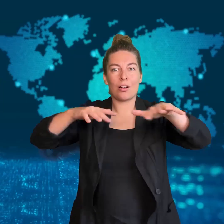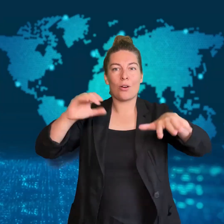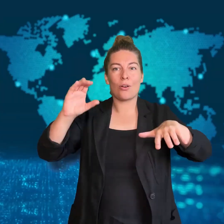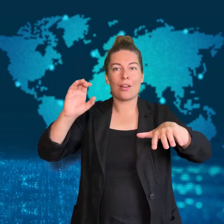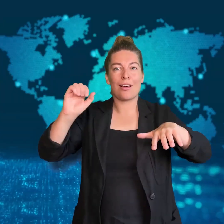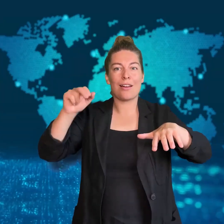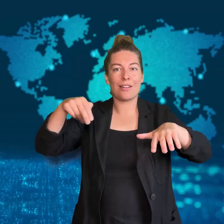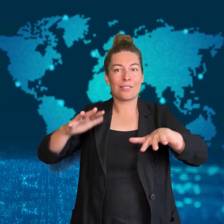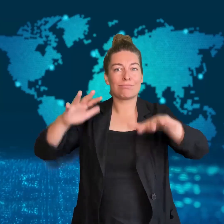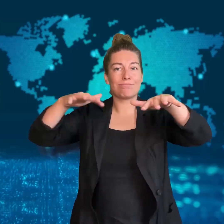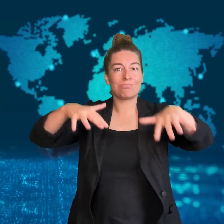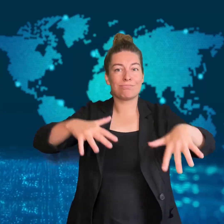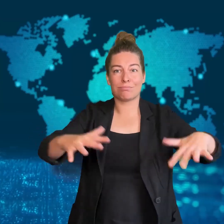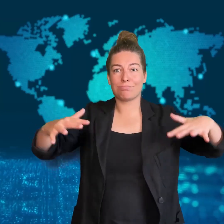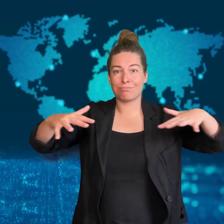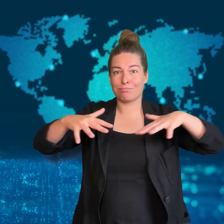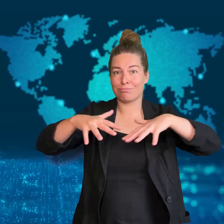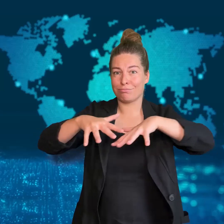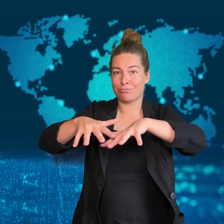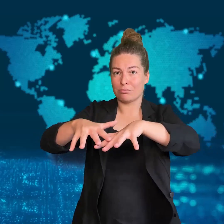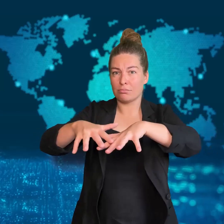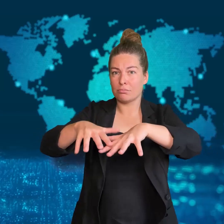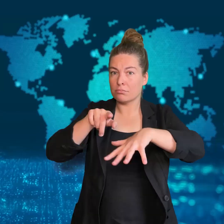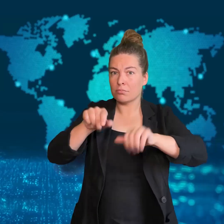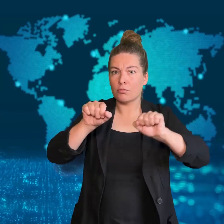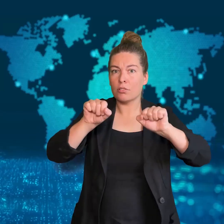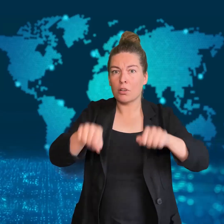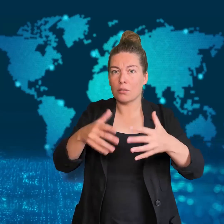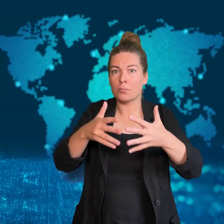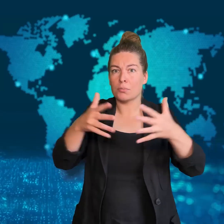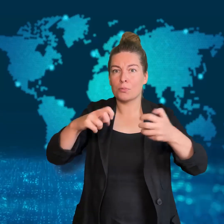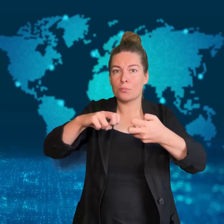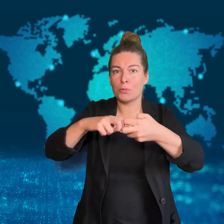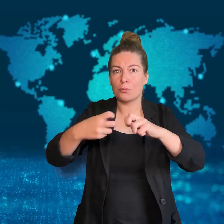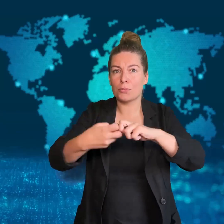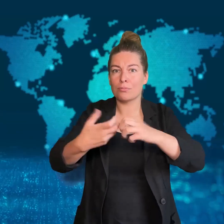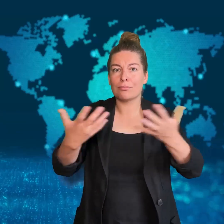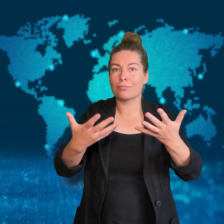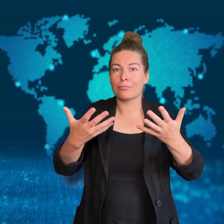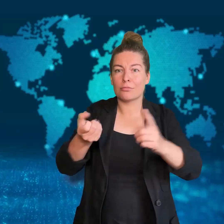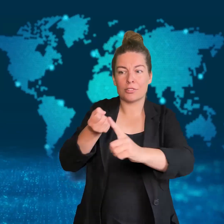the ocean faster over the last few years.